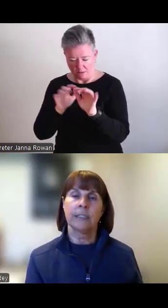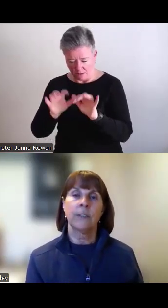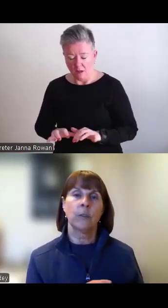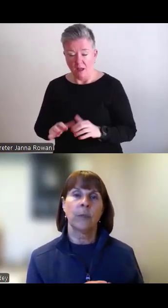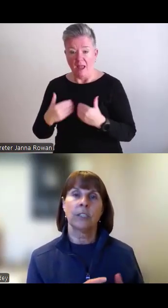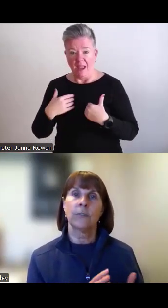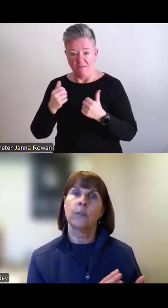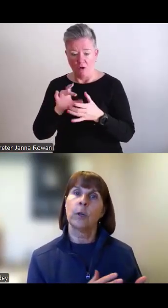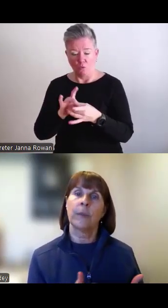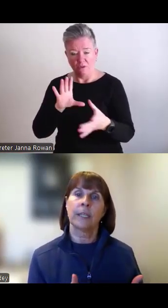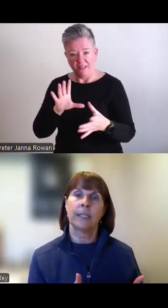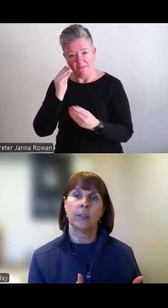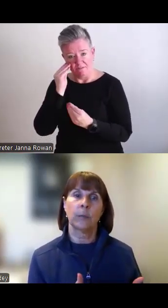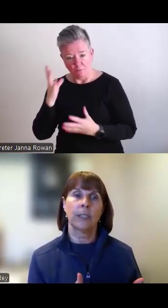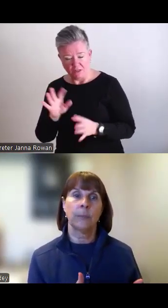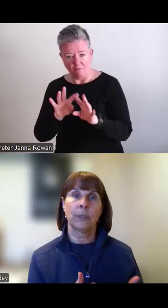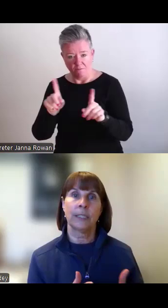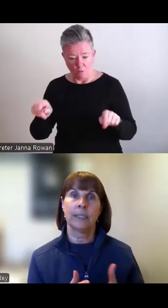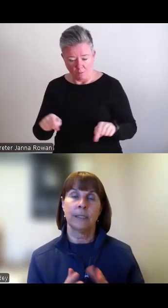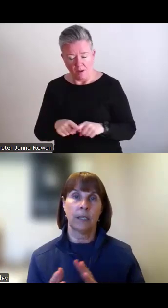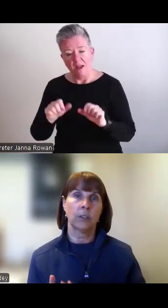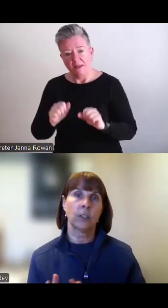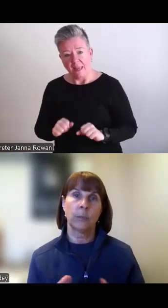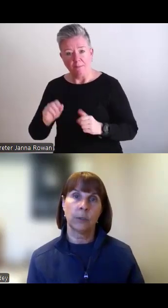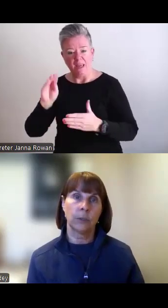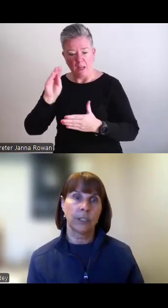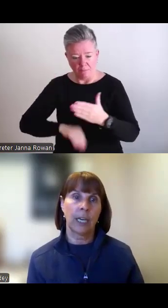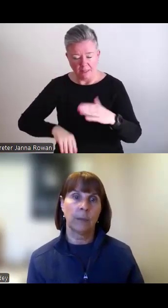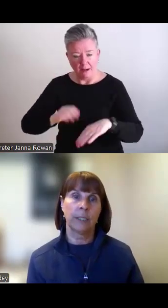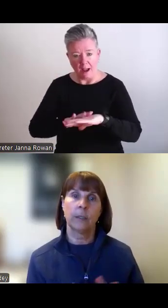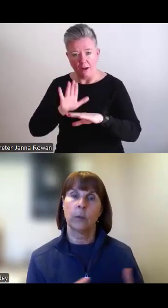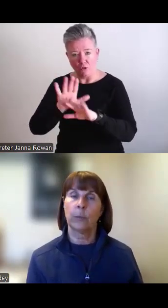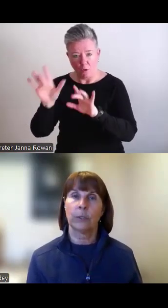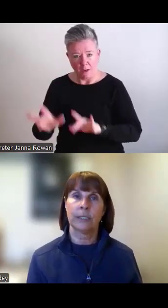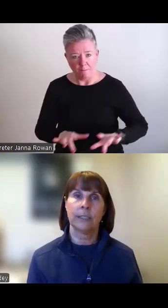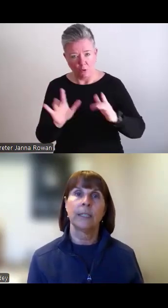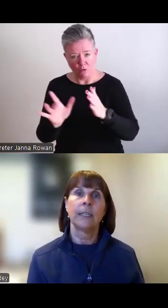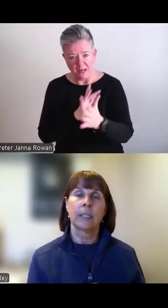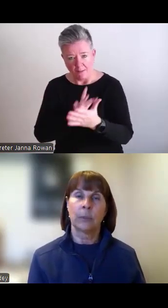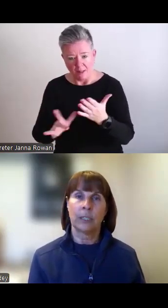release of information form that can either be completed on your computer or tablet or printed,